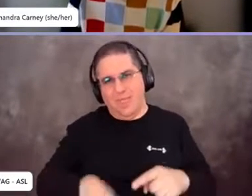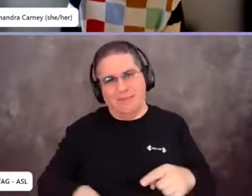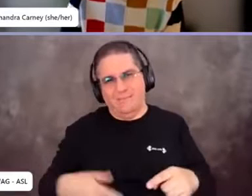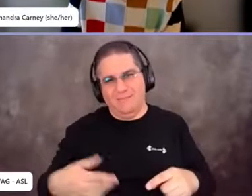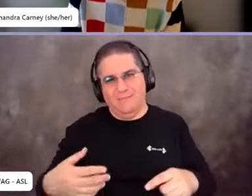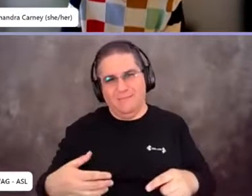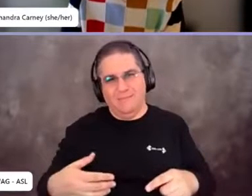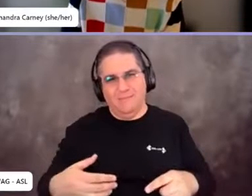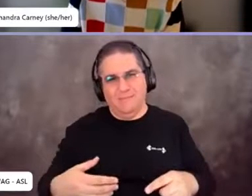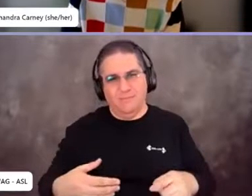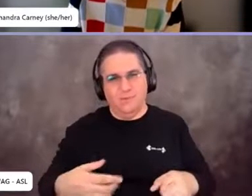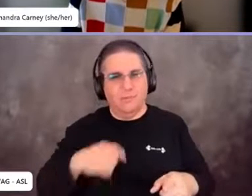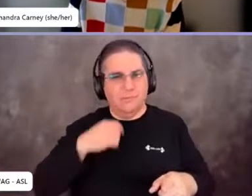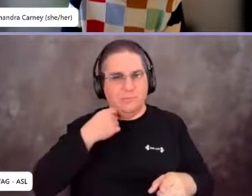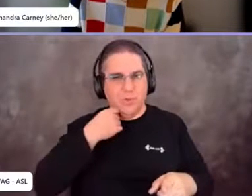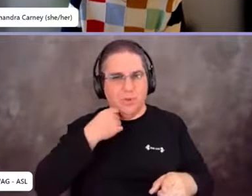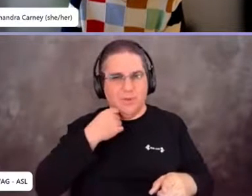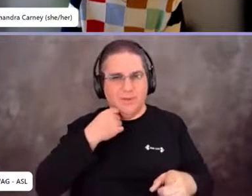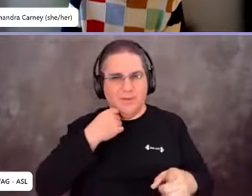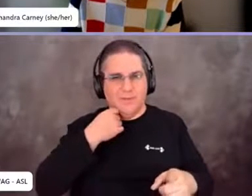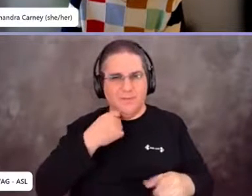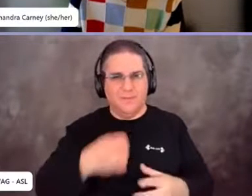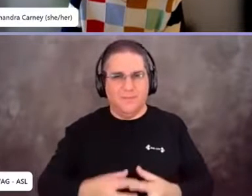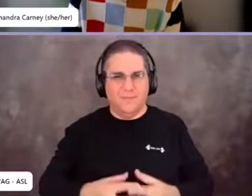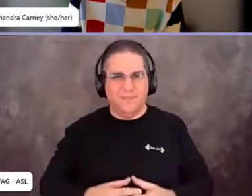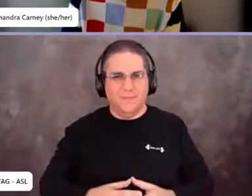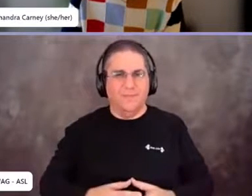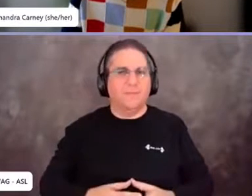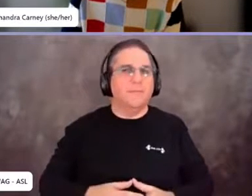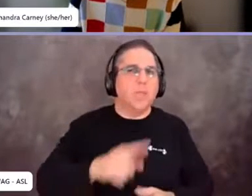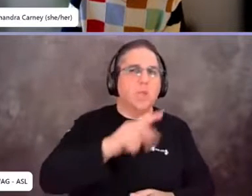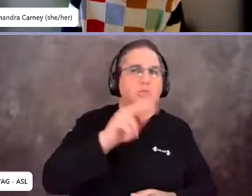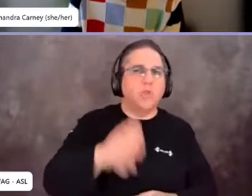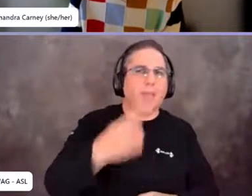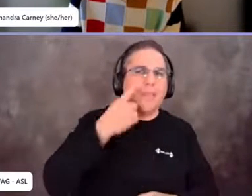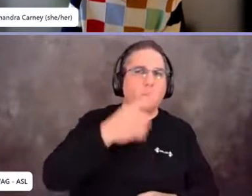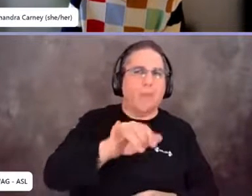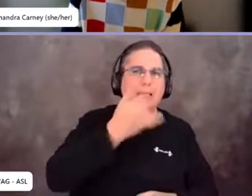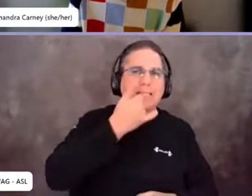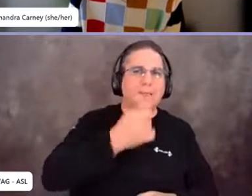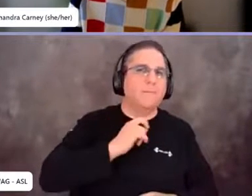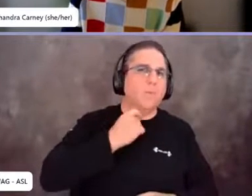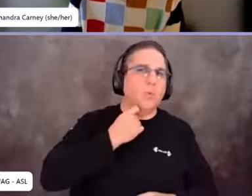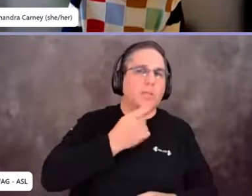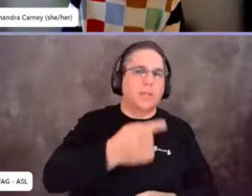asking you for space to make something better, you